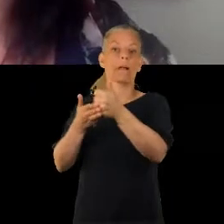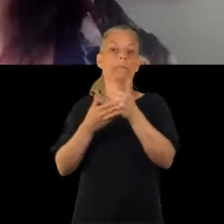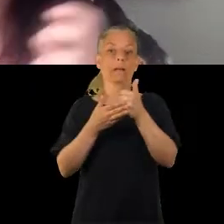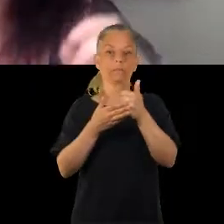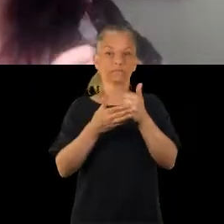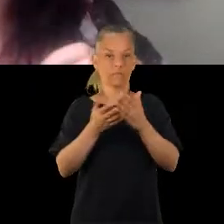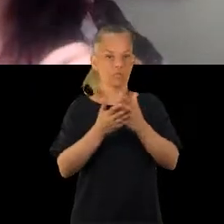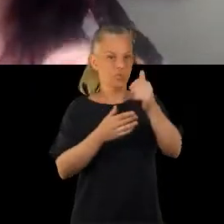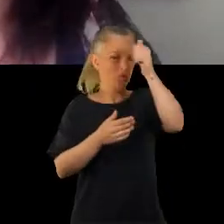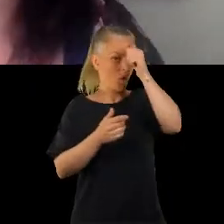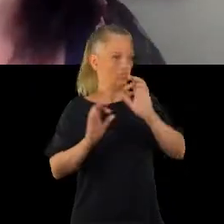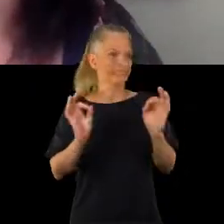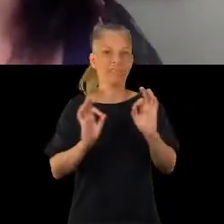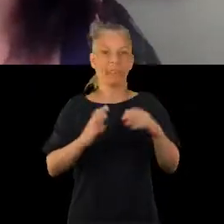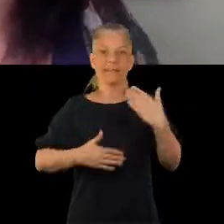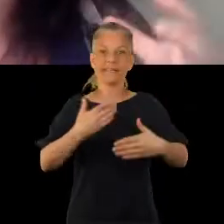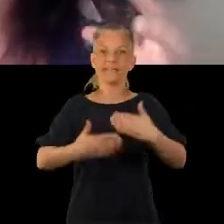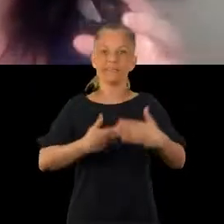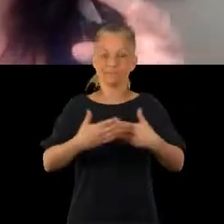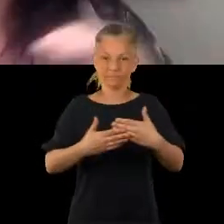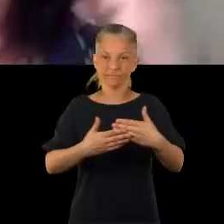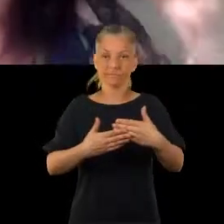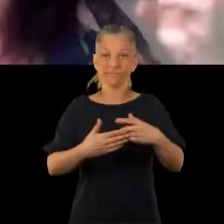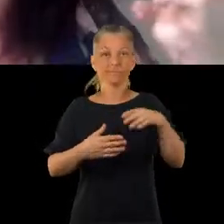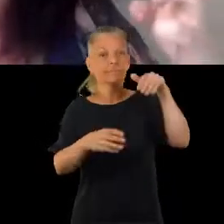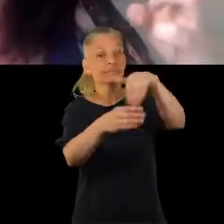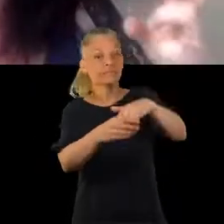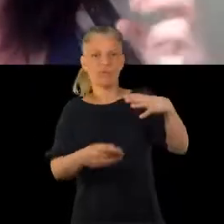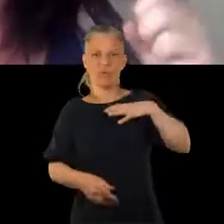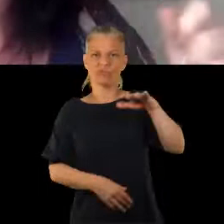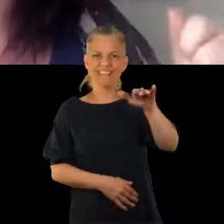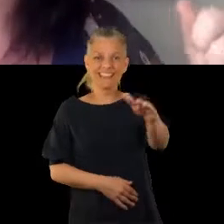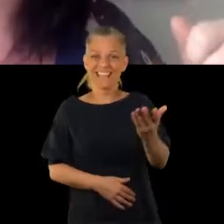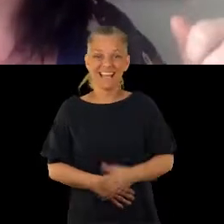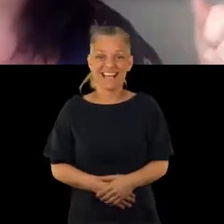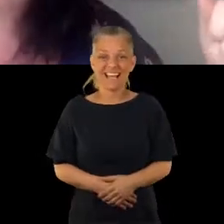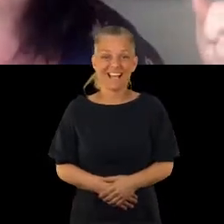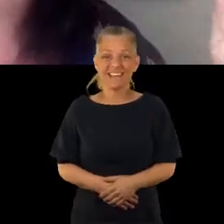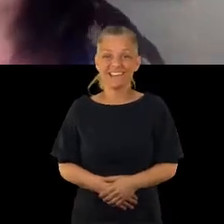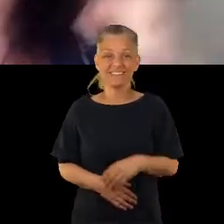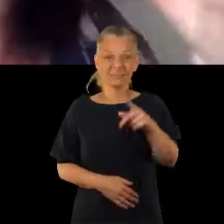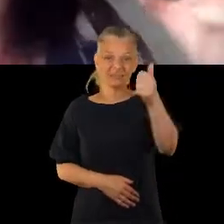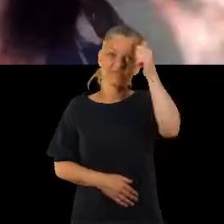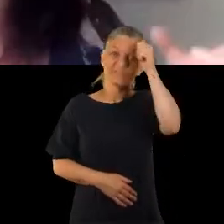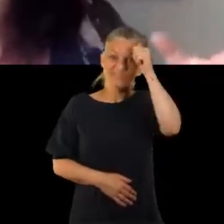And it’s not necessarily that doesn’t happen- like peer support isn’t some magic thing that works for